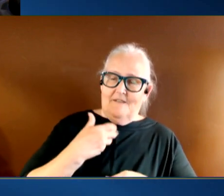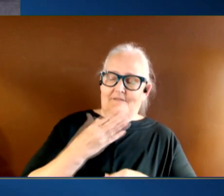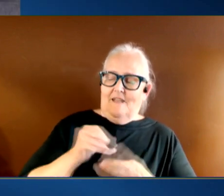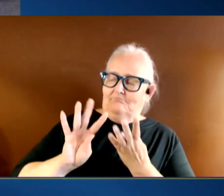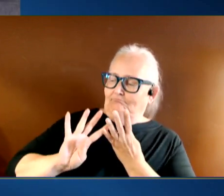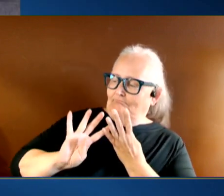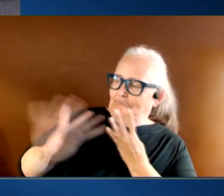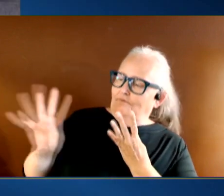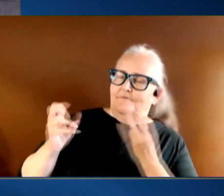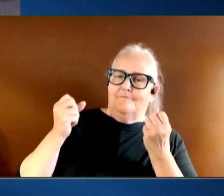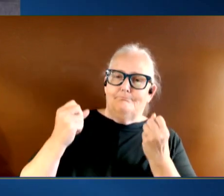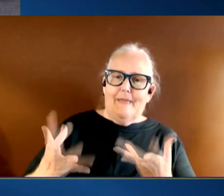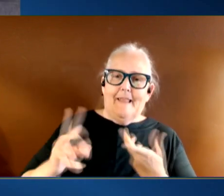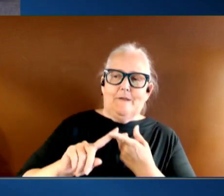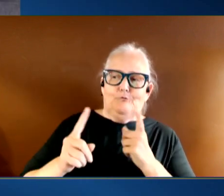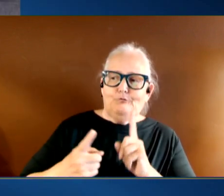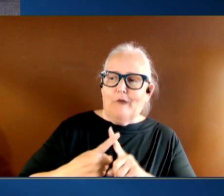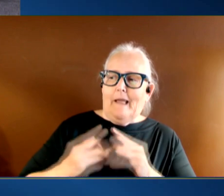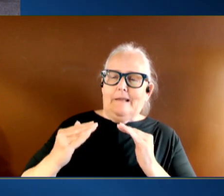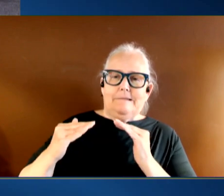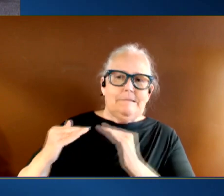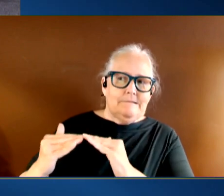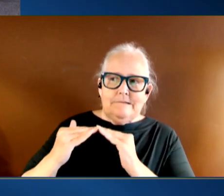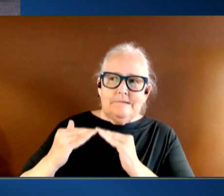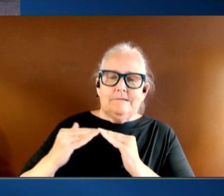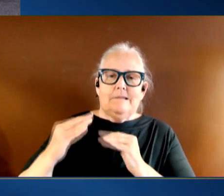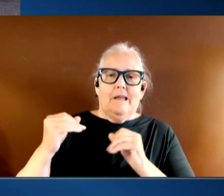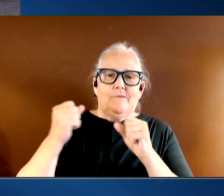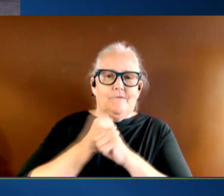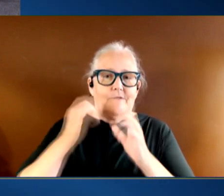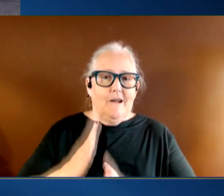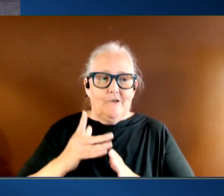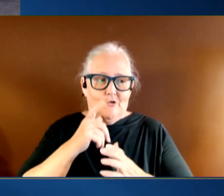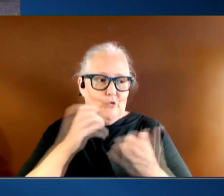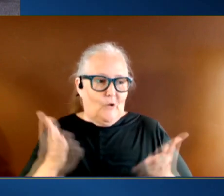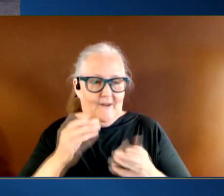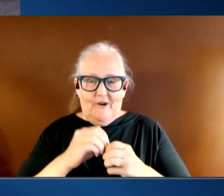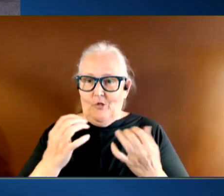colleagues, and warriors who are here in the audience today who have lifted